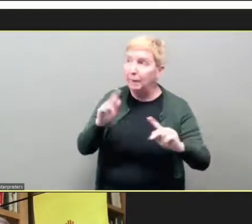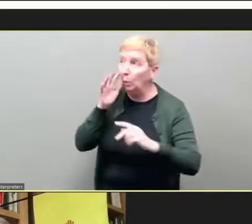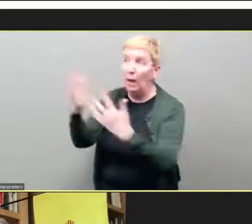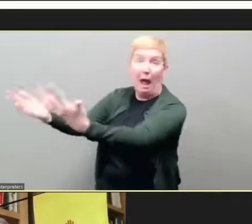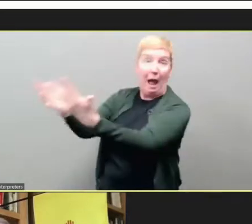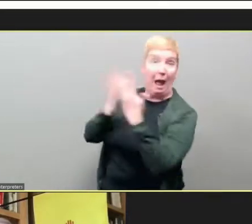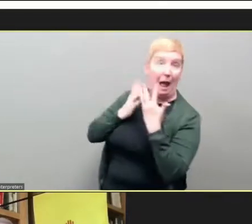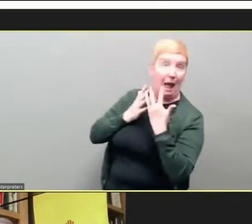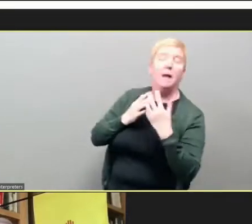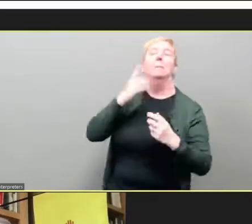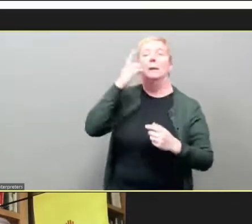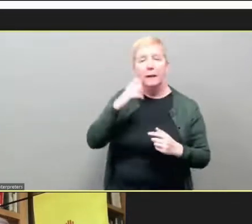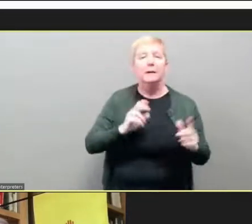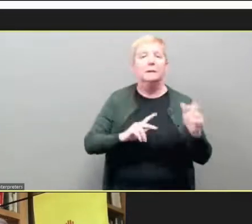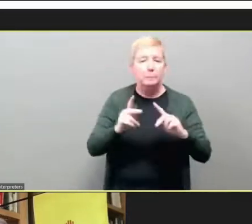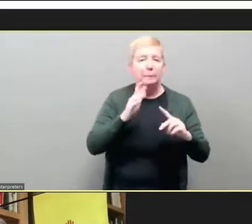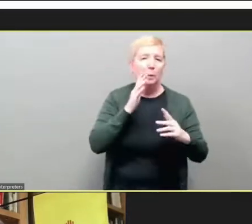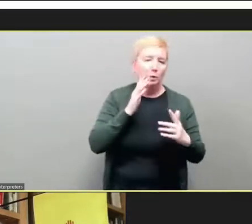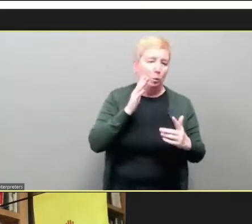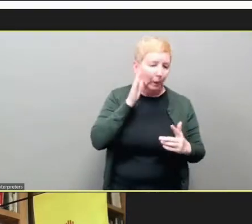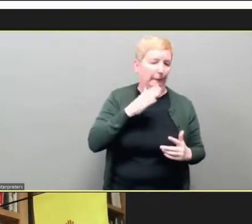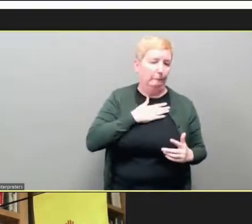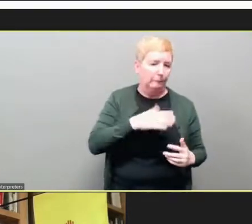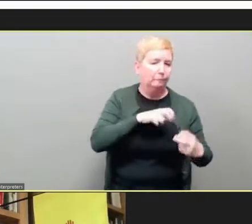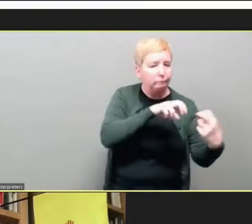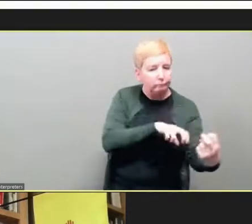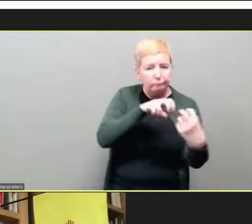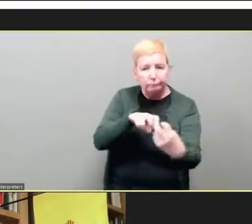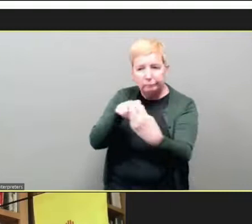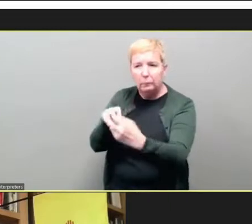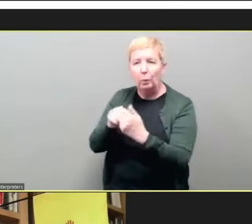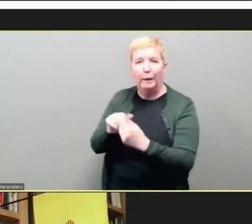conversations with their trusted voices. And and we'll get back up to using